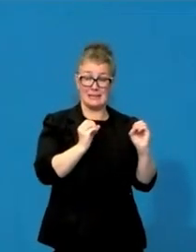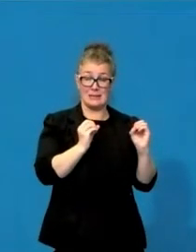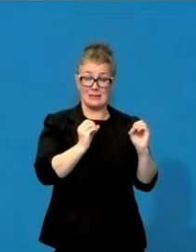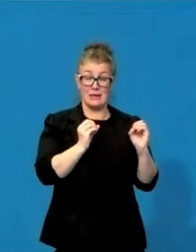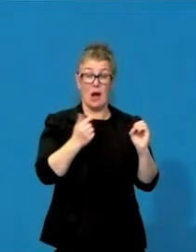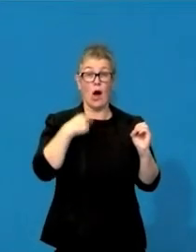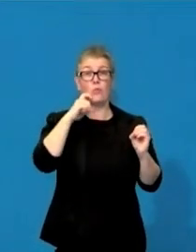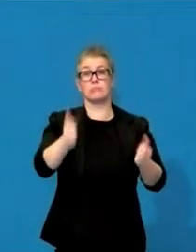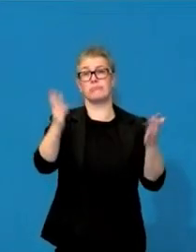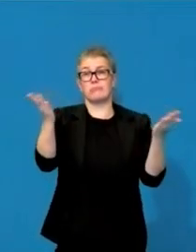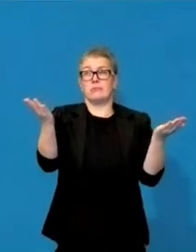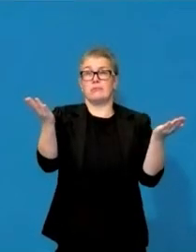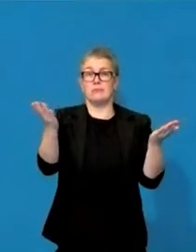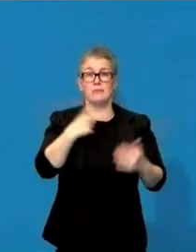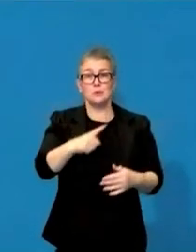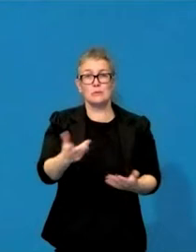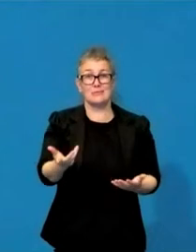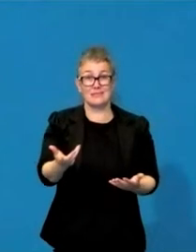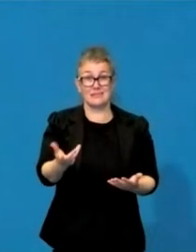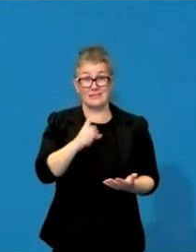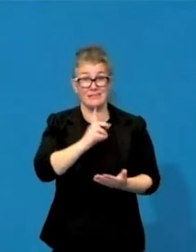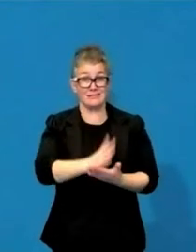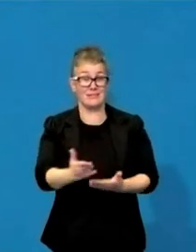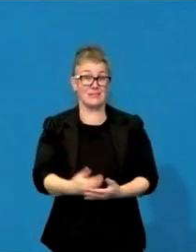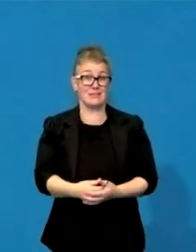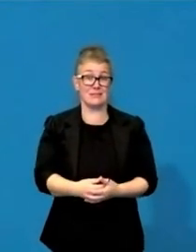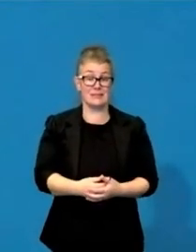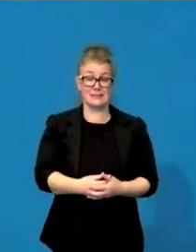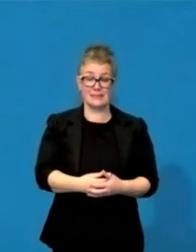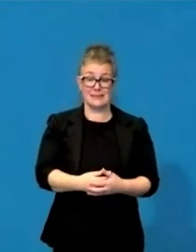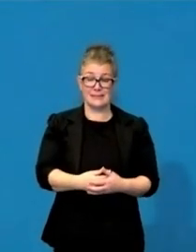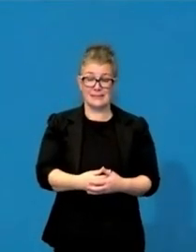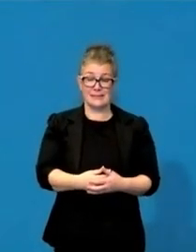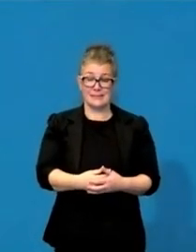would probably give up because I - you know, like, I wouldn't know where to go, what to